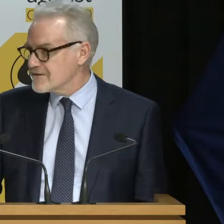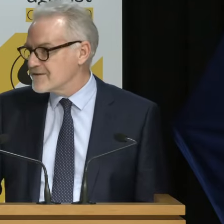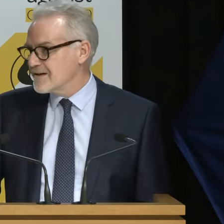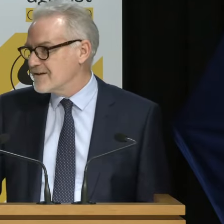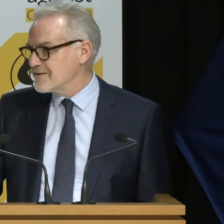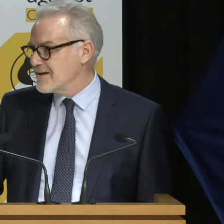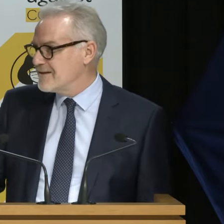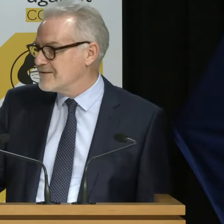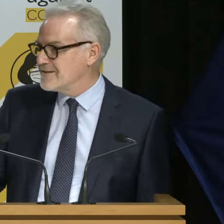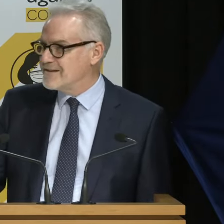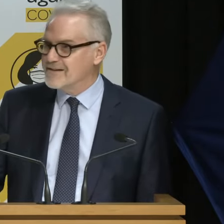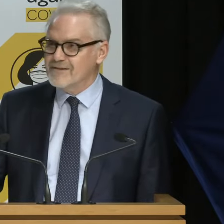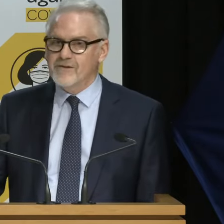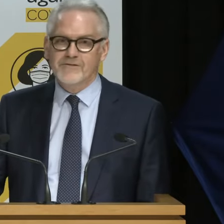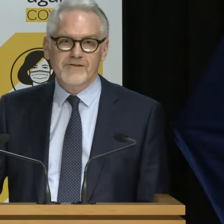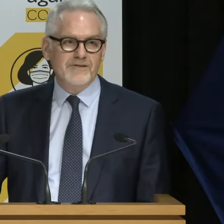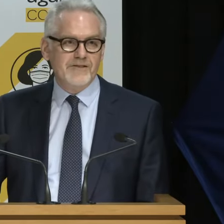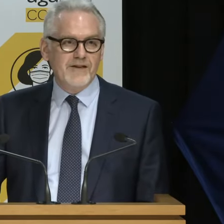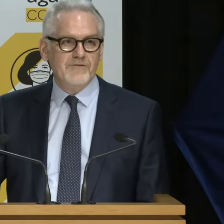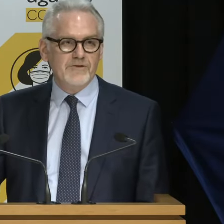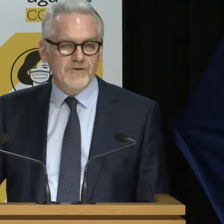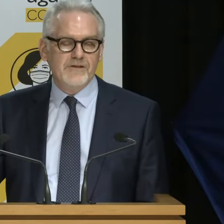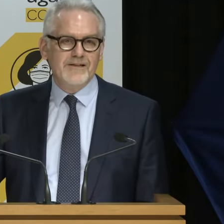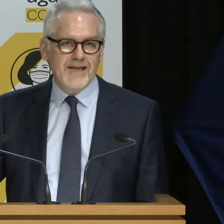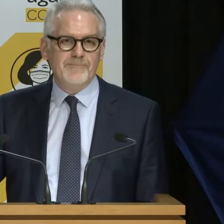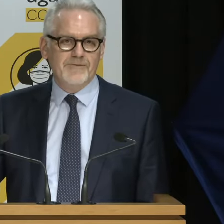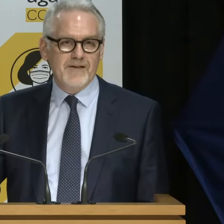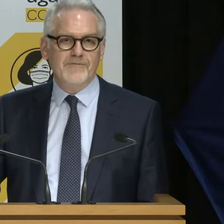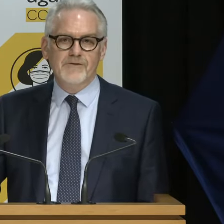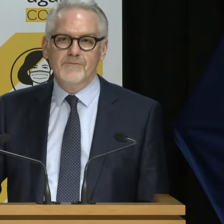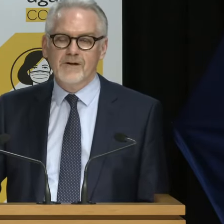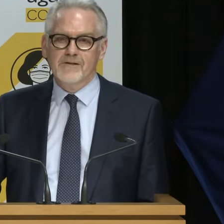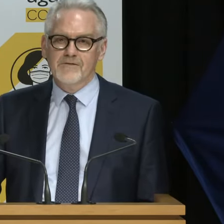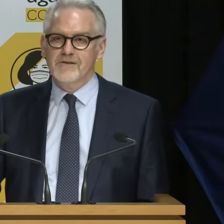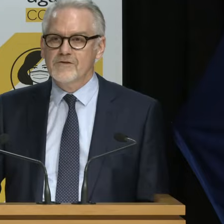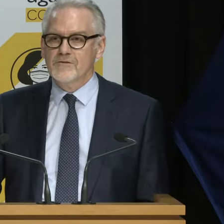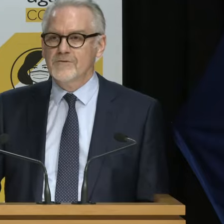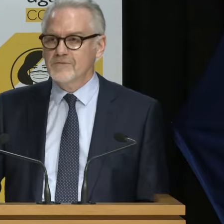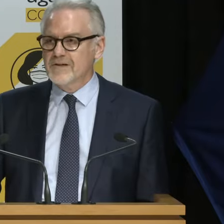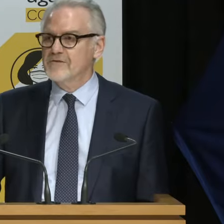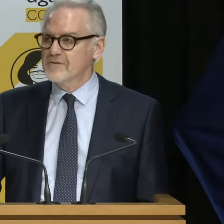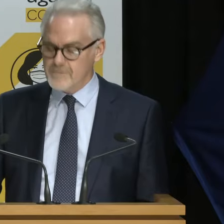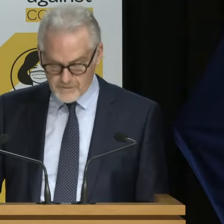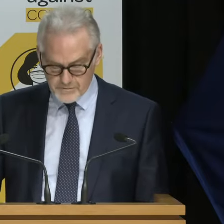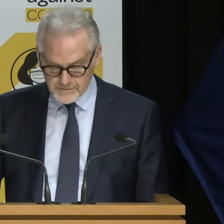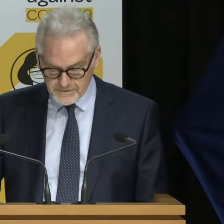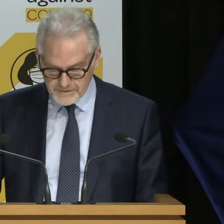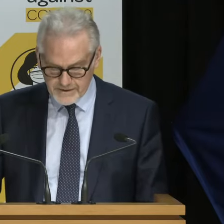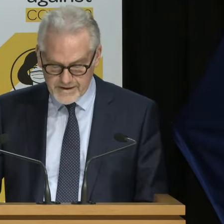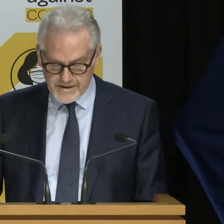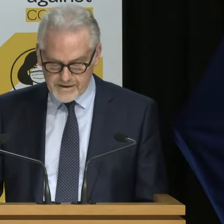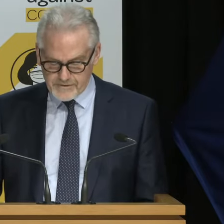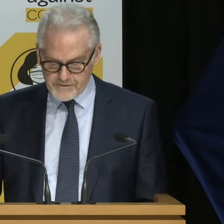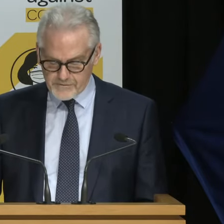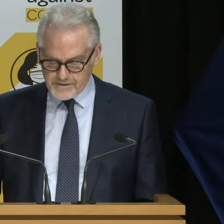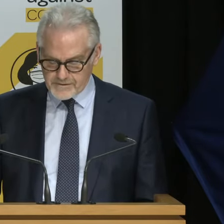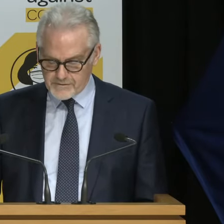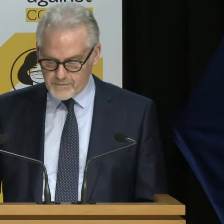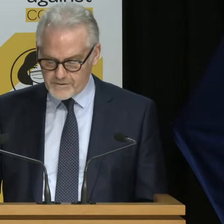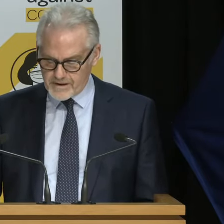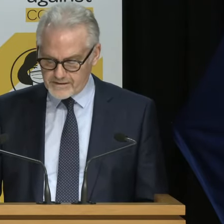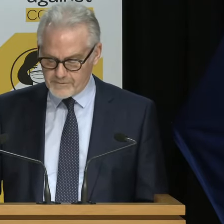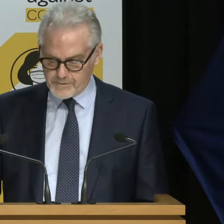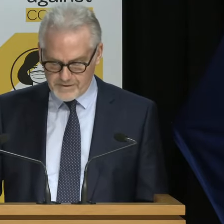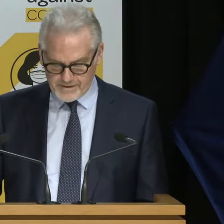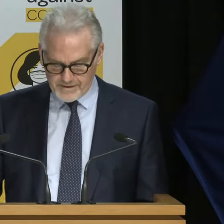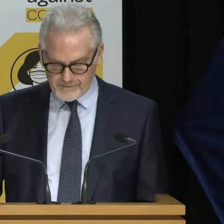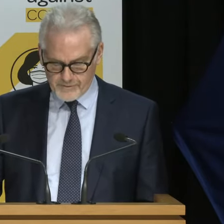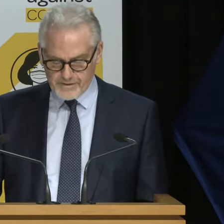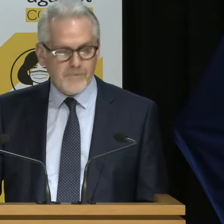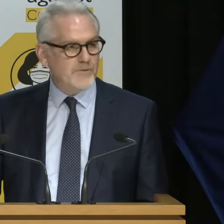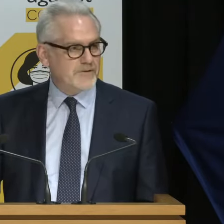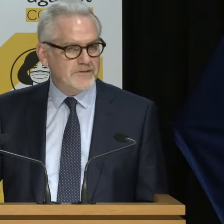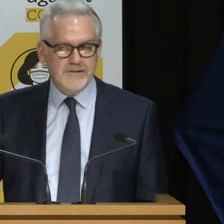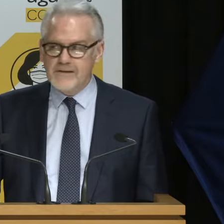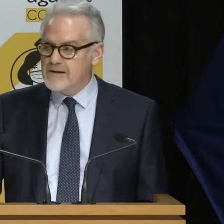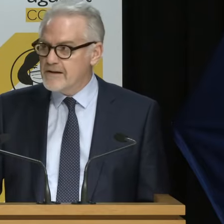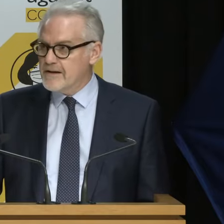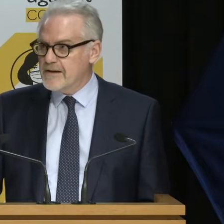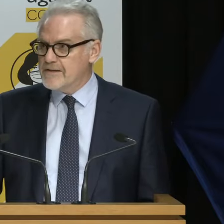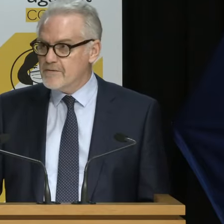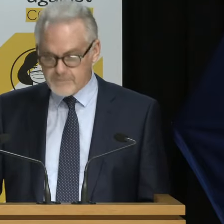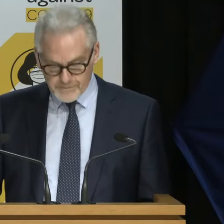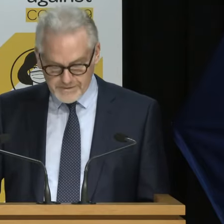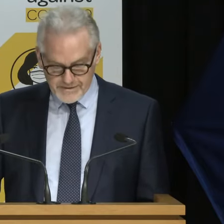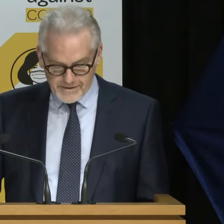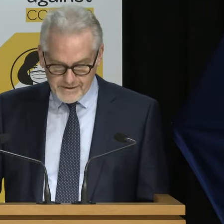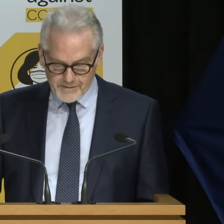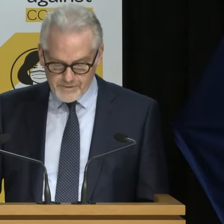reagents and also regarding the